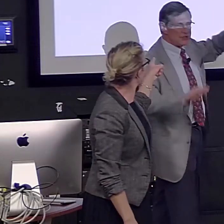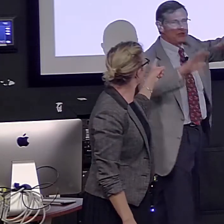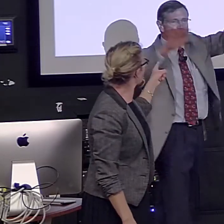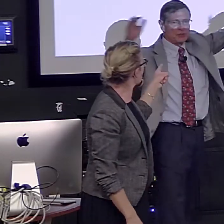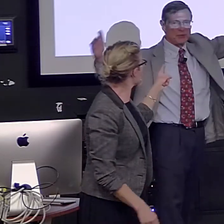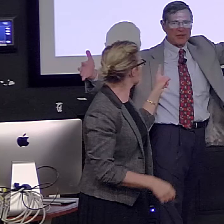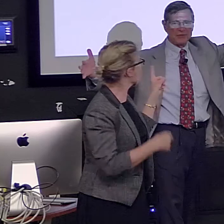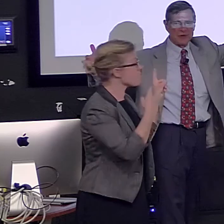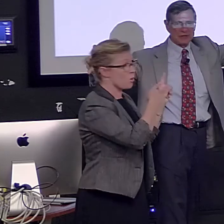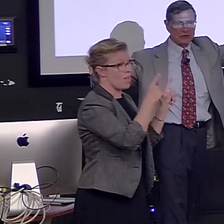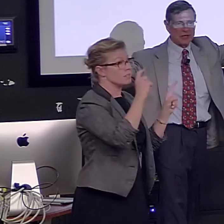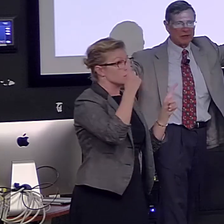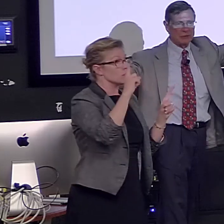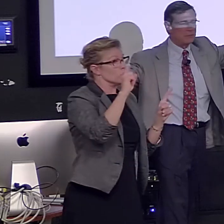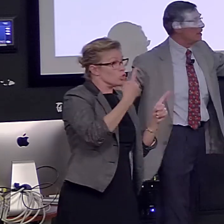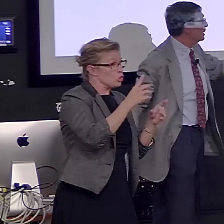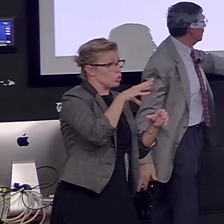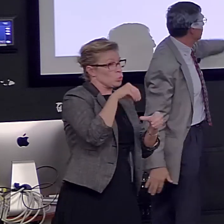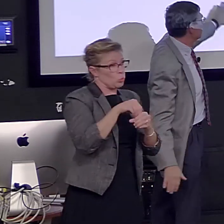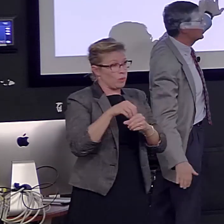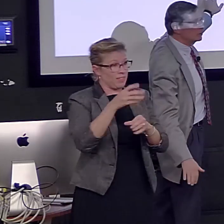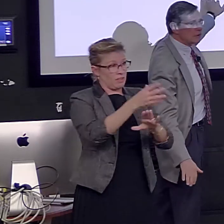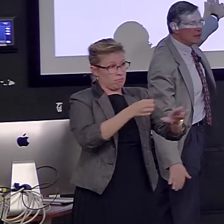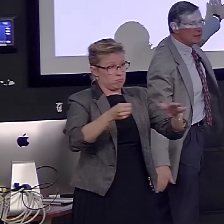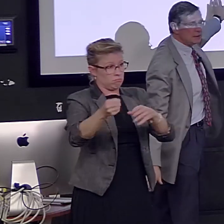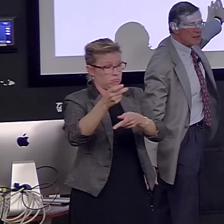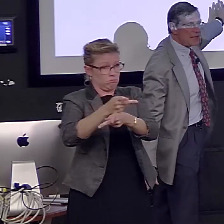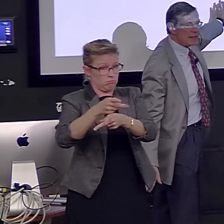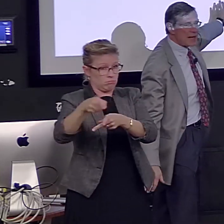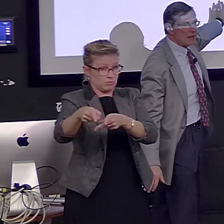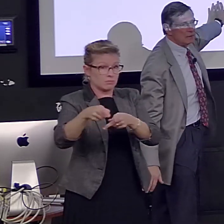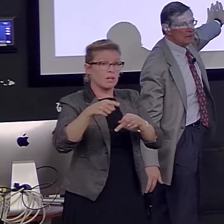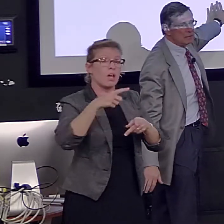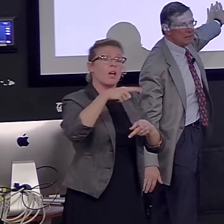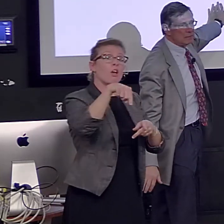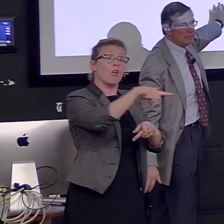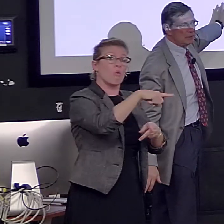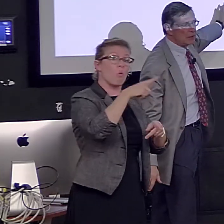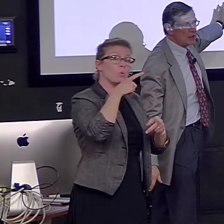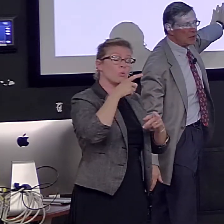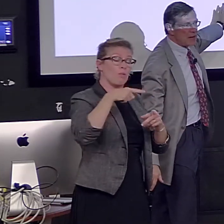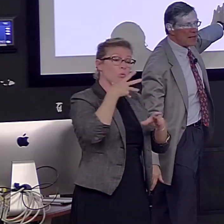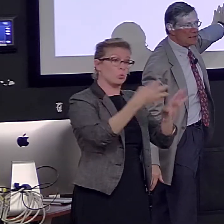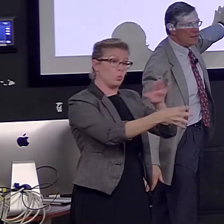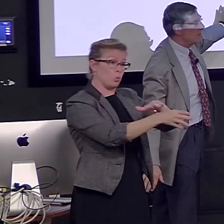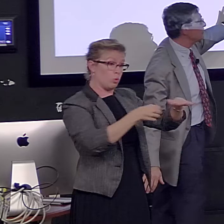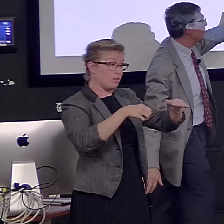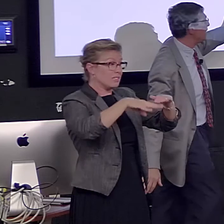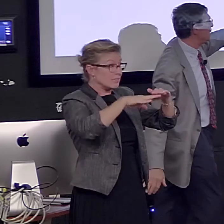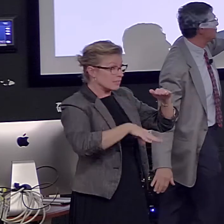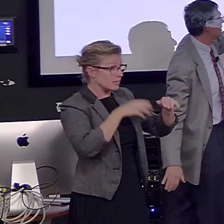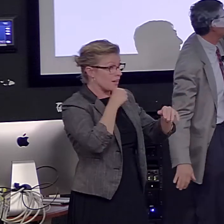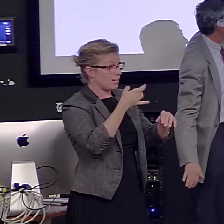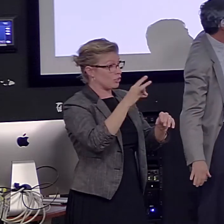This is just within the foster care group. Here are the children taken out below 18 months of age.